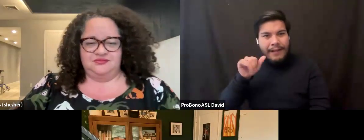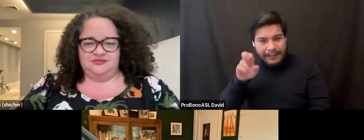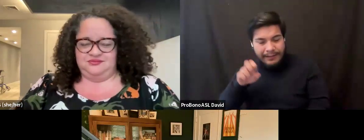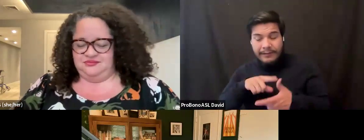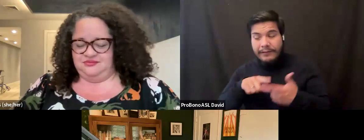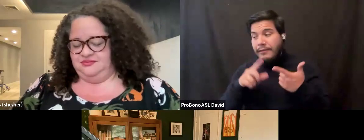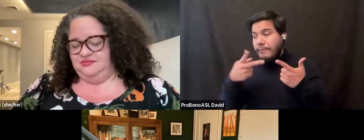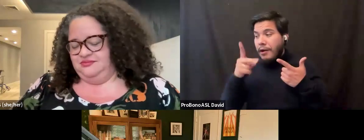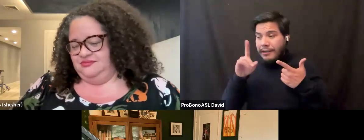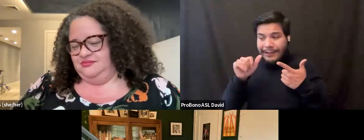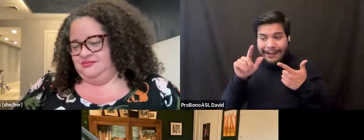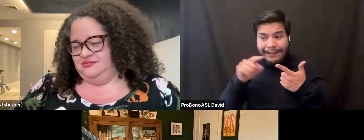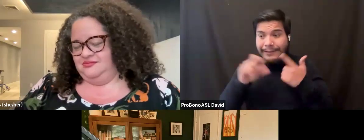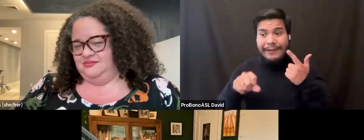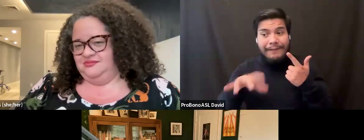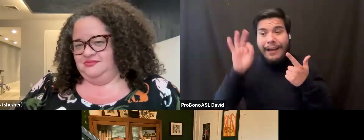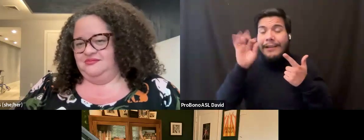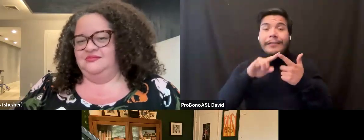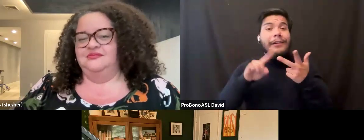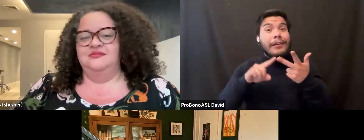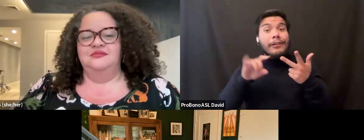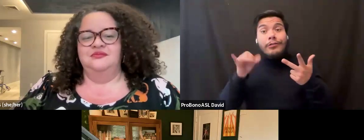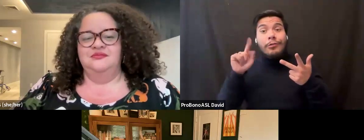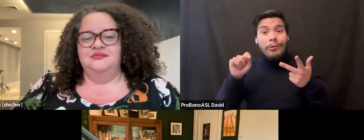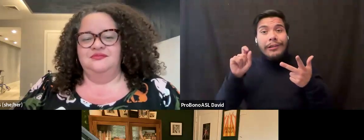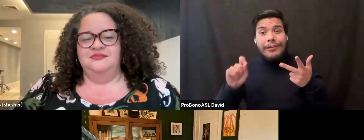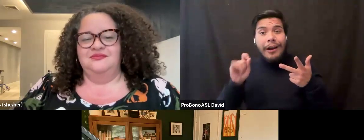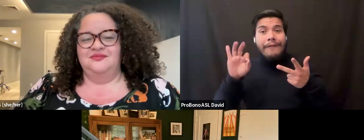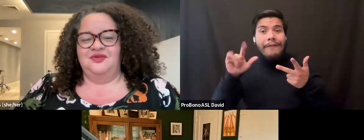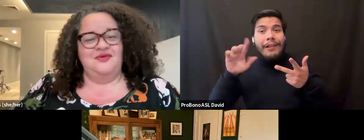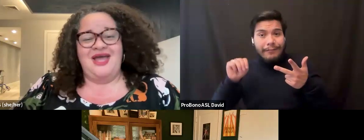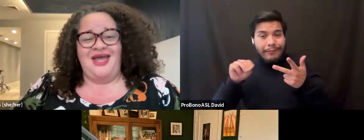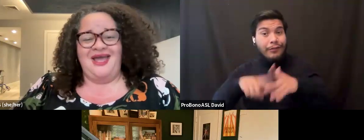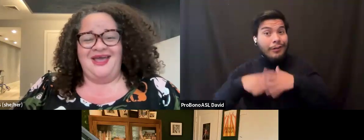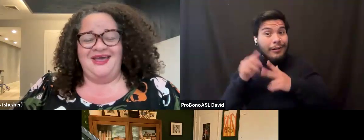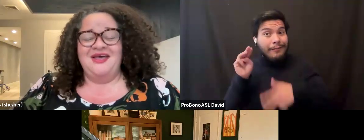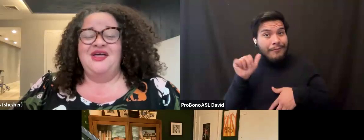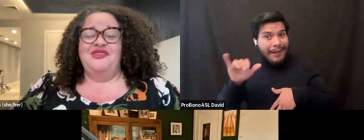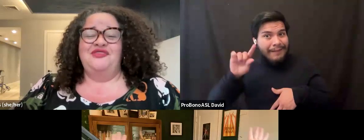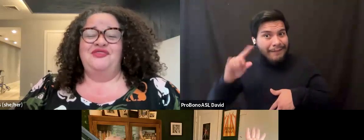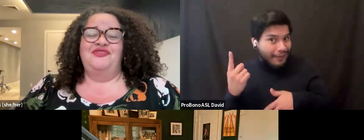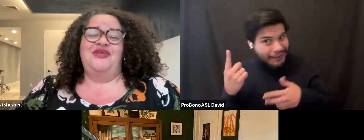and you can watch the film at jolt.film starting on May 1st. Yay! Yay!